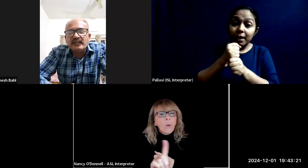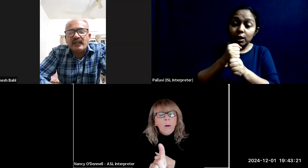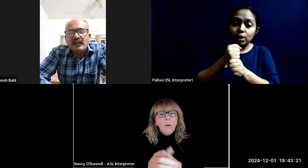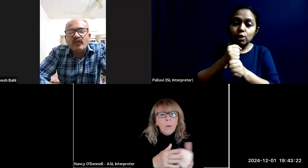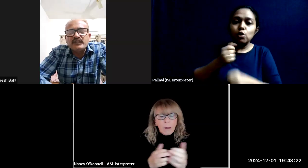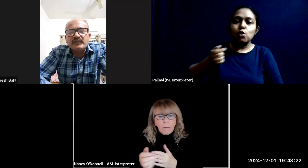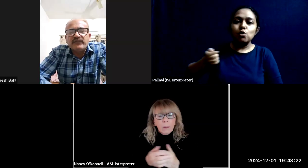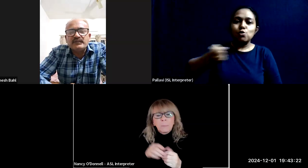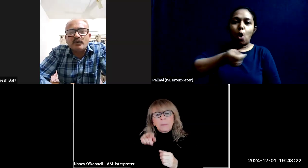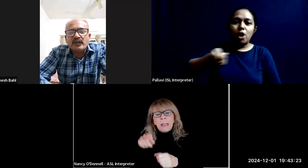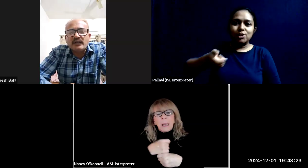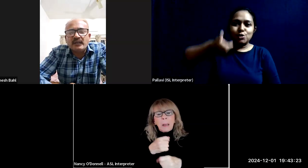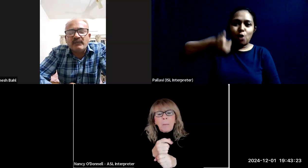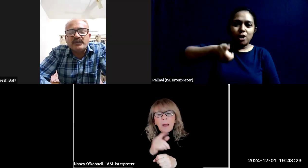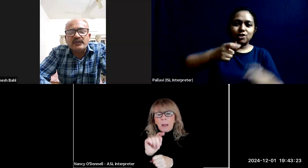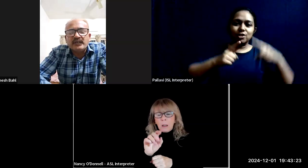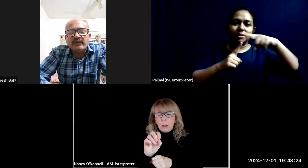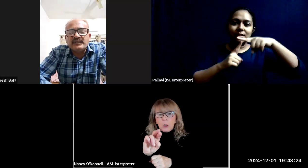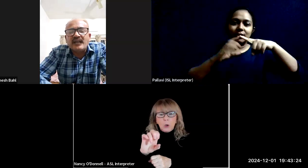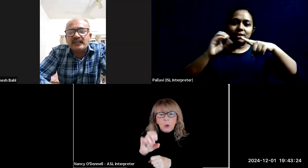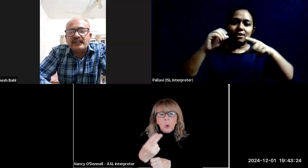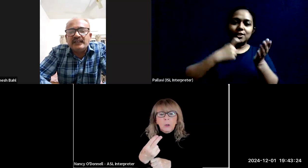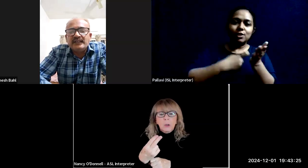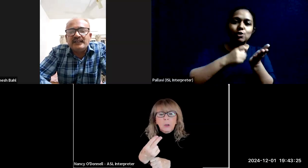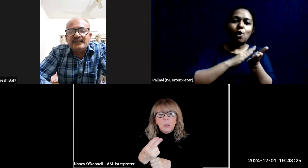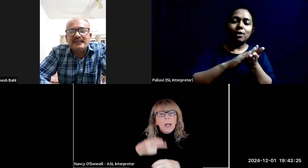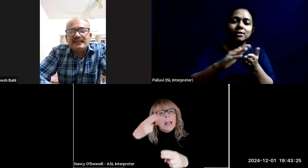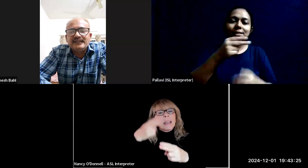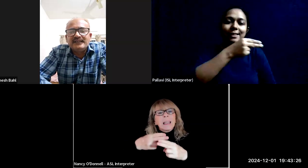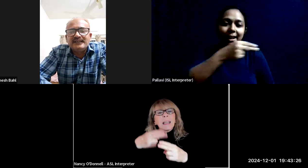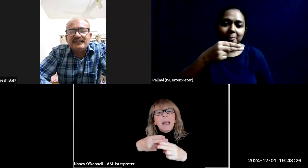the name was the first product. The name was given Saarthi.